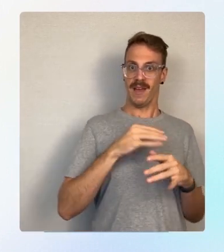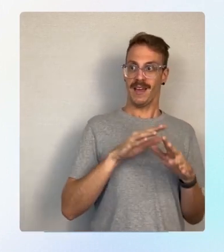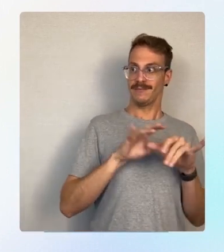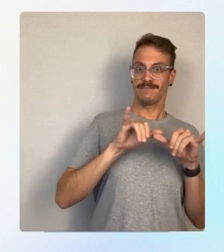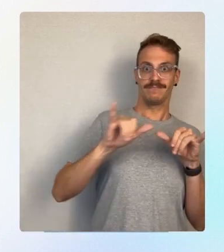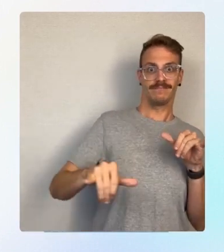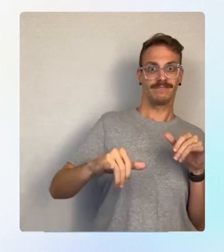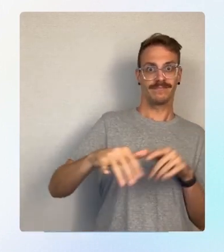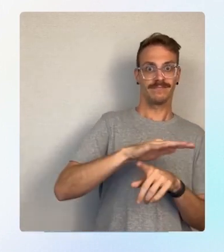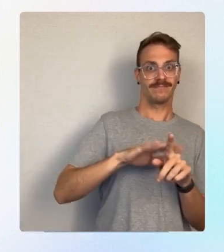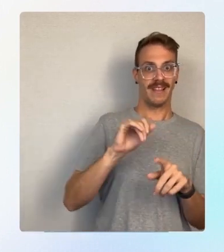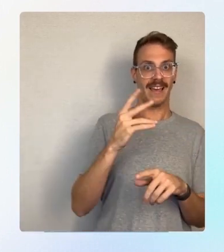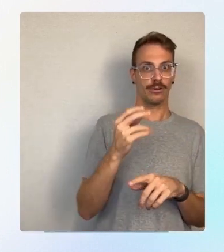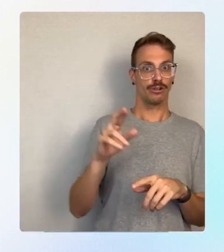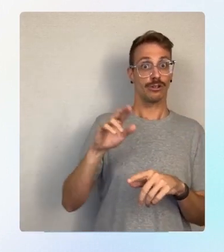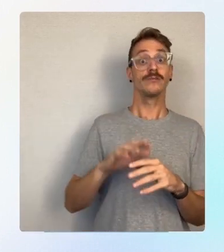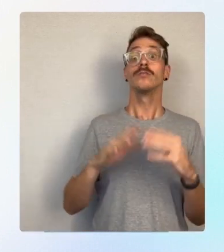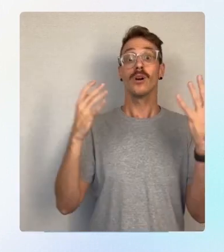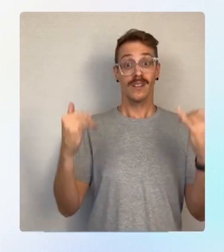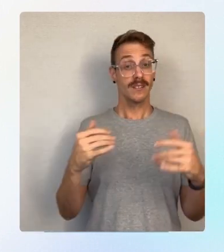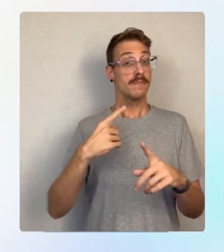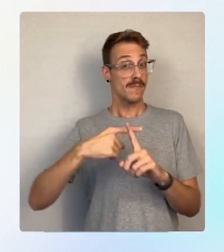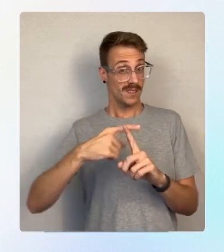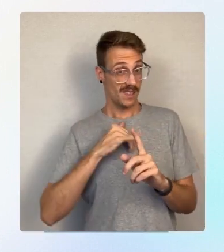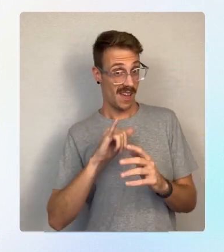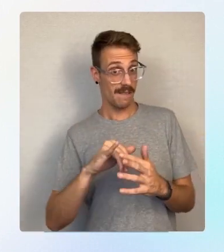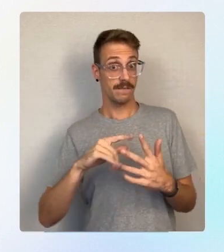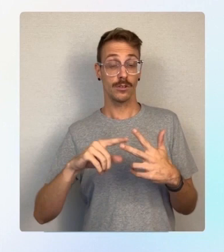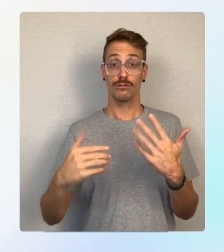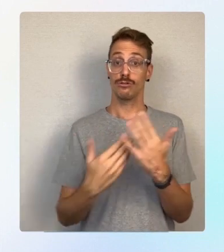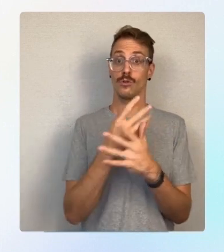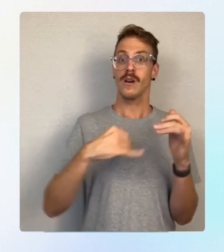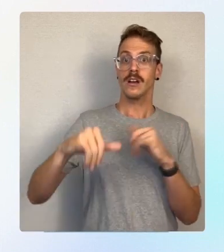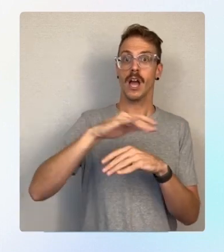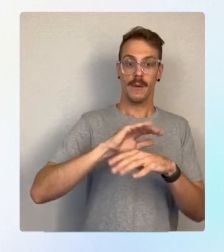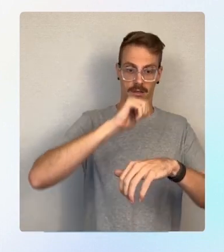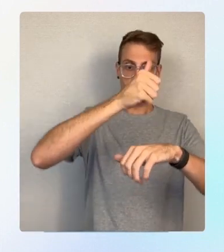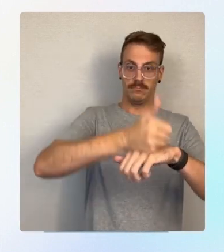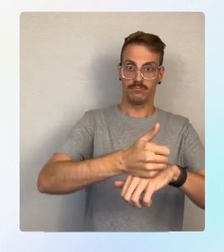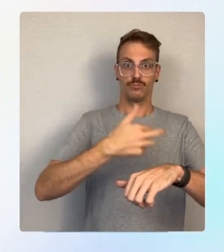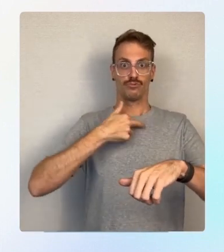users are able to establish a common frame of reference so people in the same physical space can see